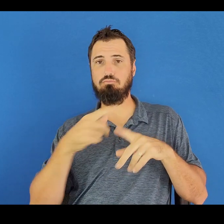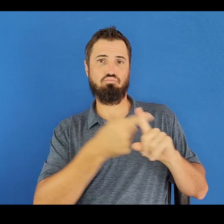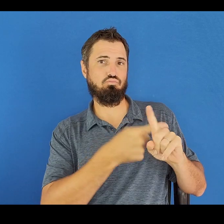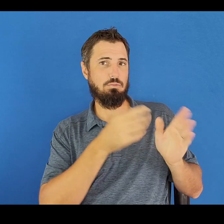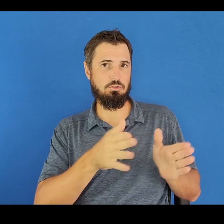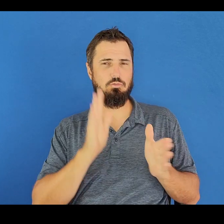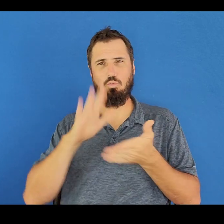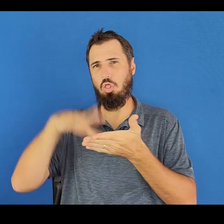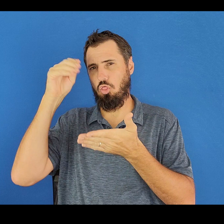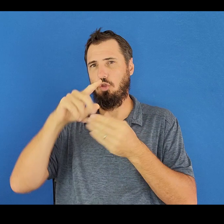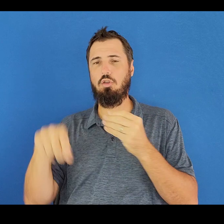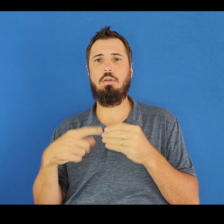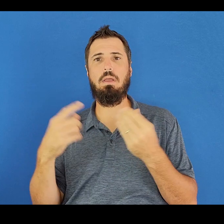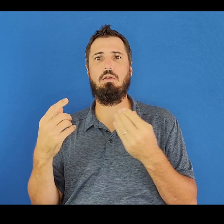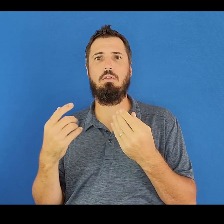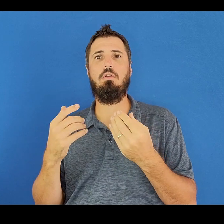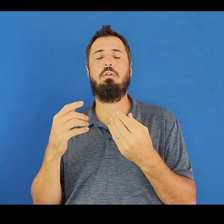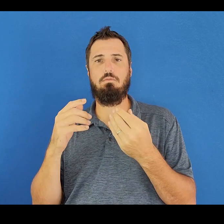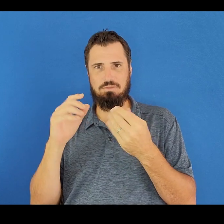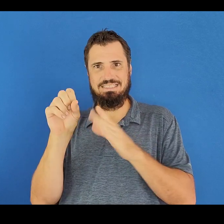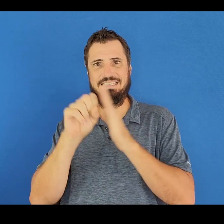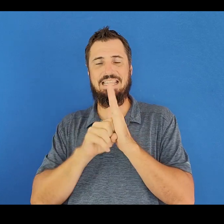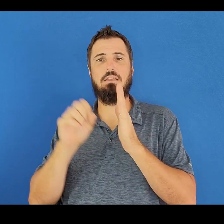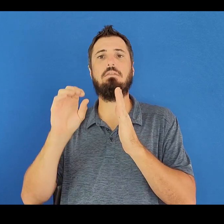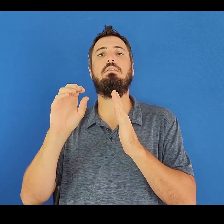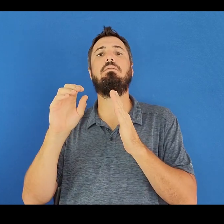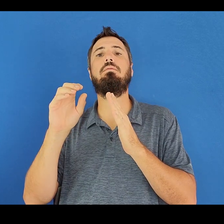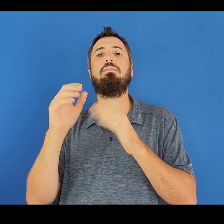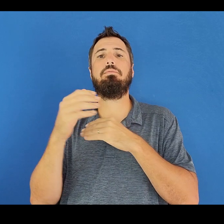landlords and tenants to learn about the most current federal and state Fair Housing laws